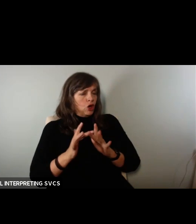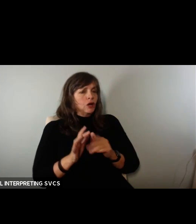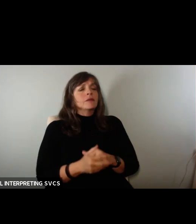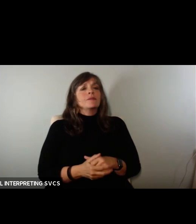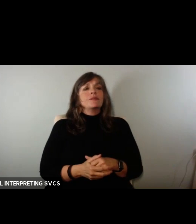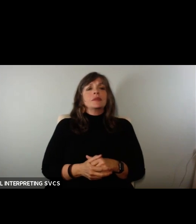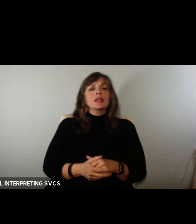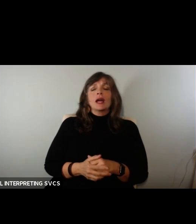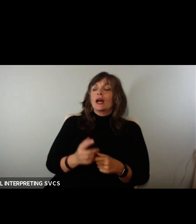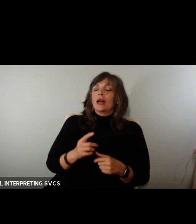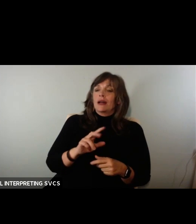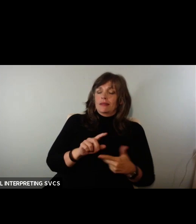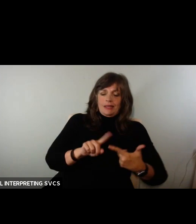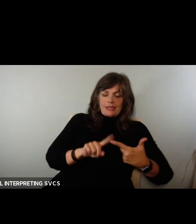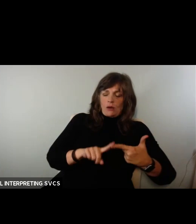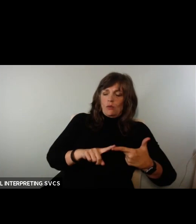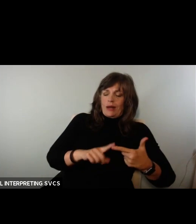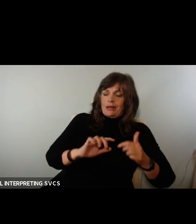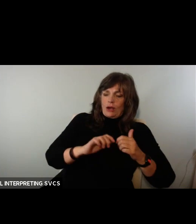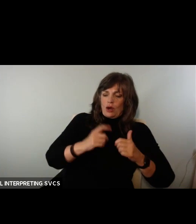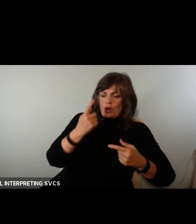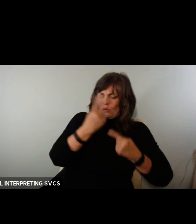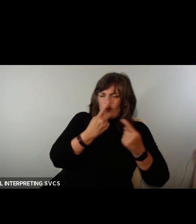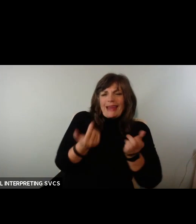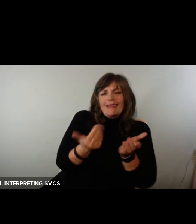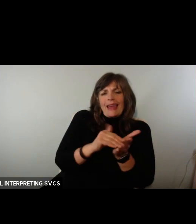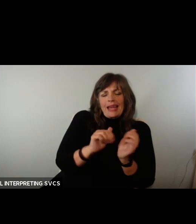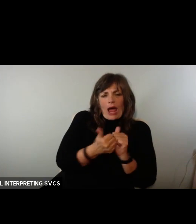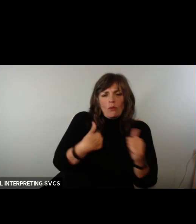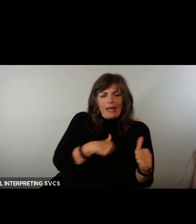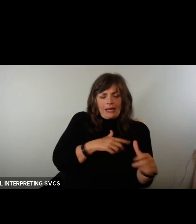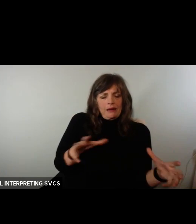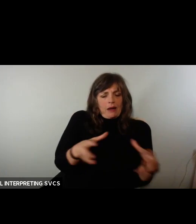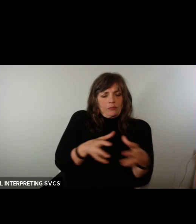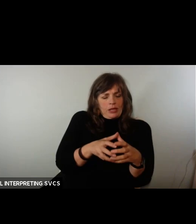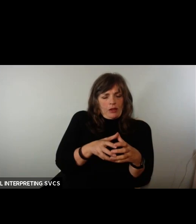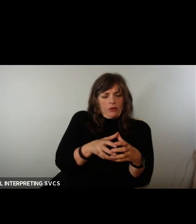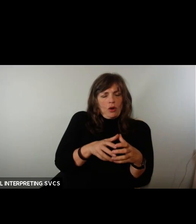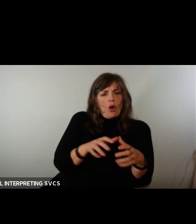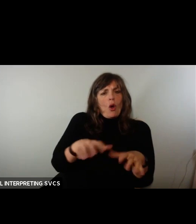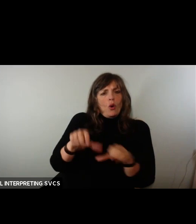at this time with Brian Joseph Lee and TBA celebrity guest to be announced shortly.